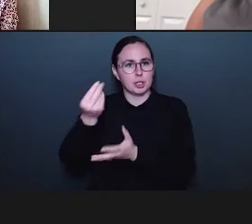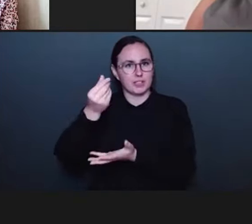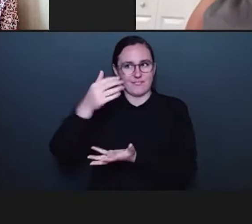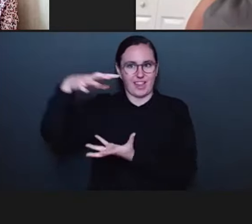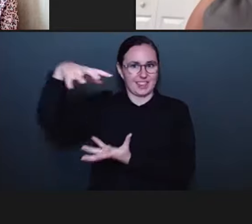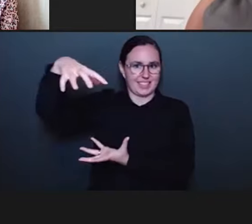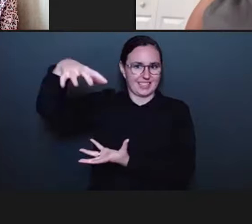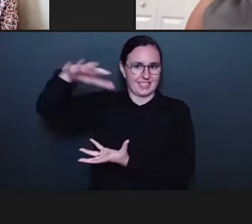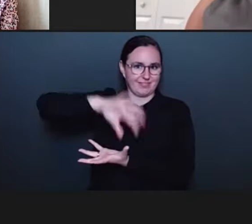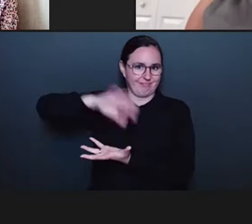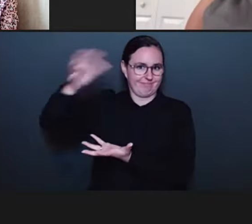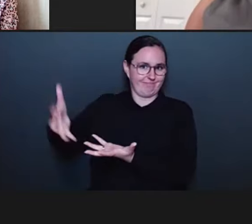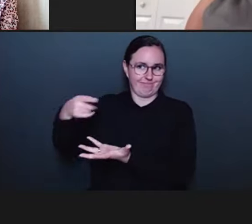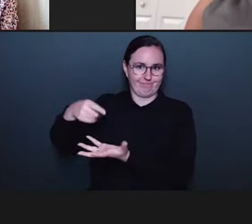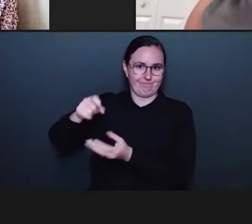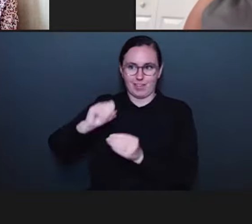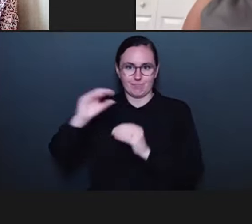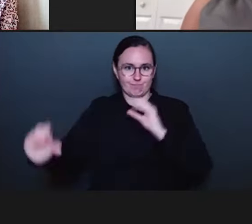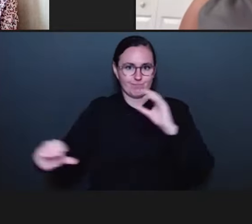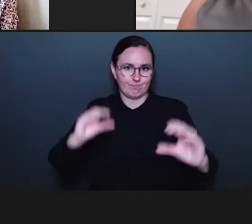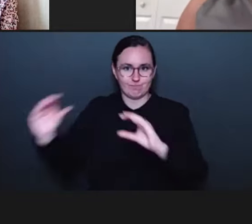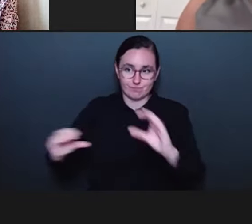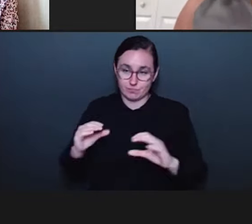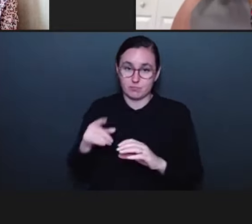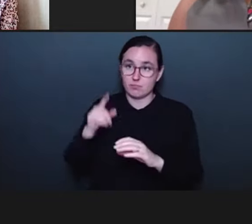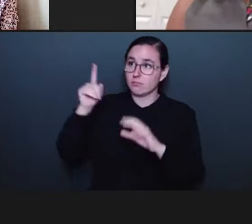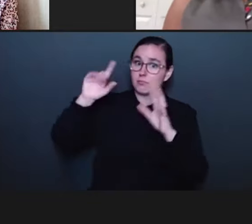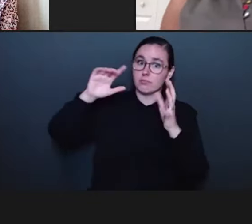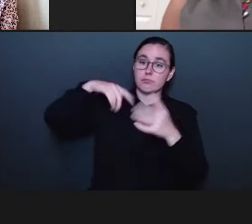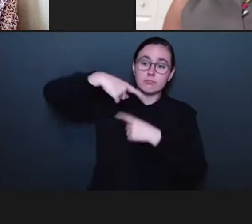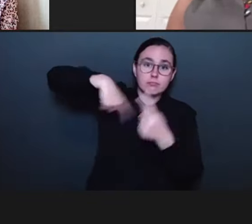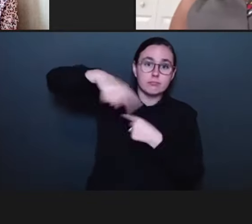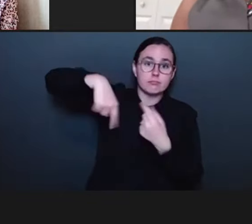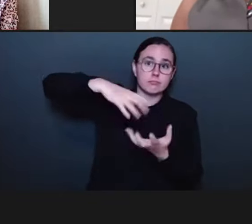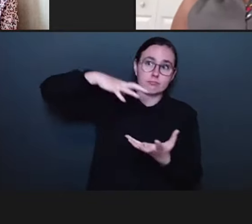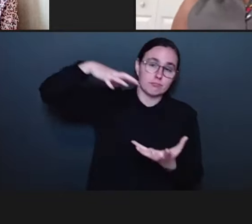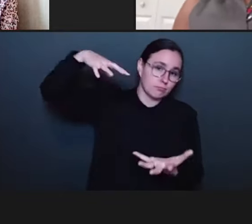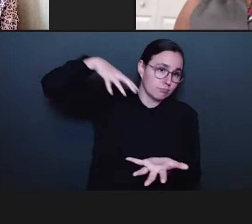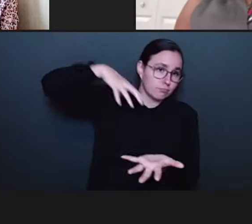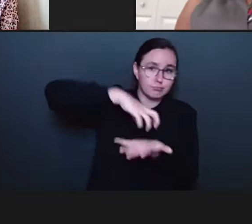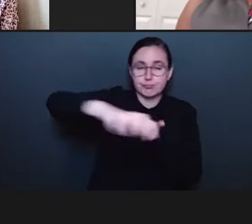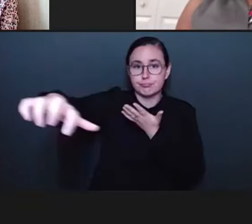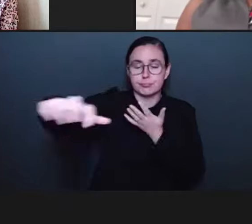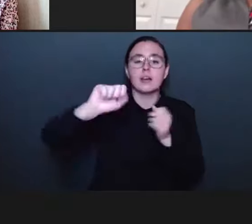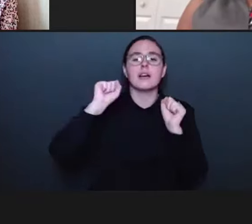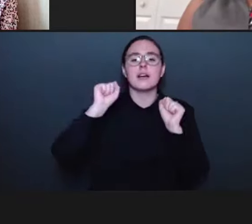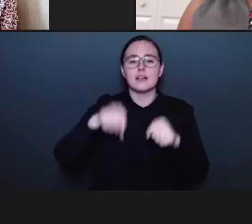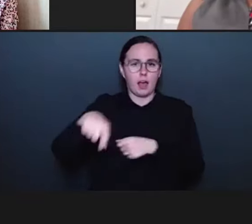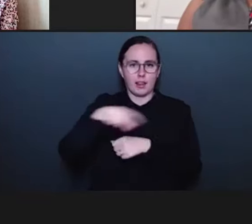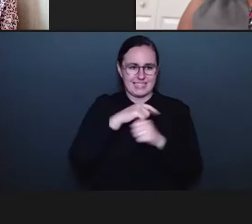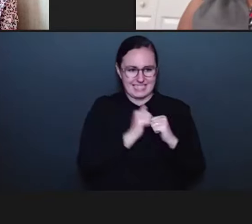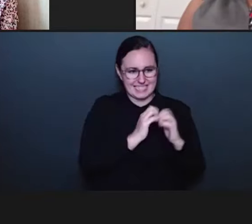we are better protected. We are able to rebuild our economies at a quicker rate, which will allow us to think but just one in terms of the opportunities